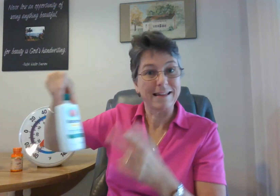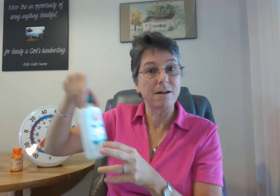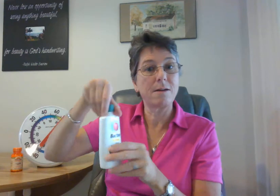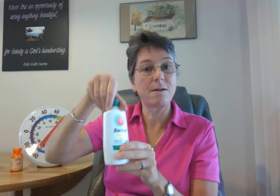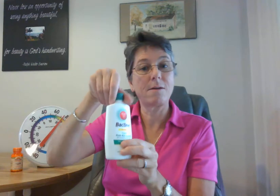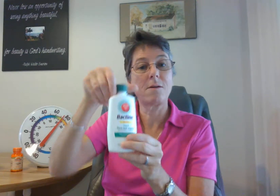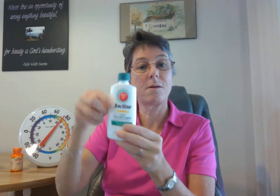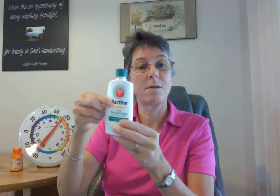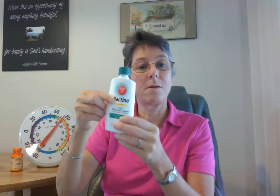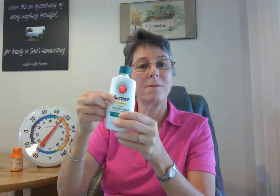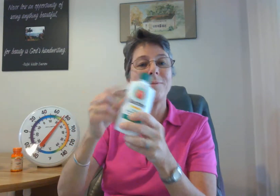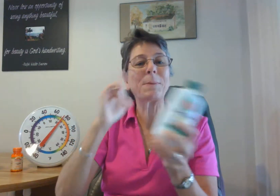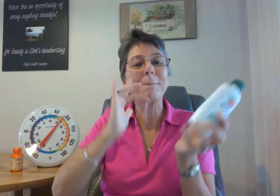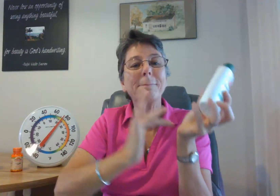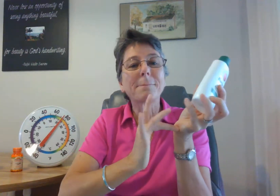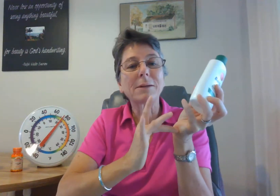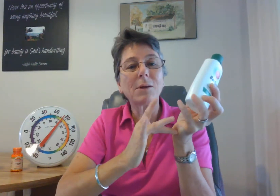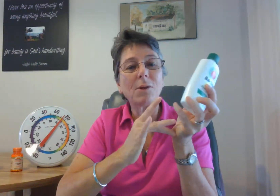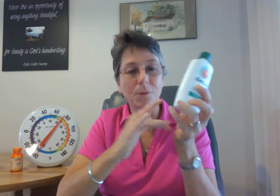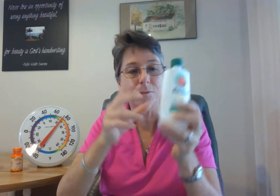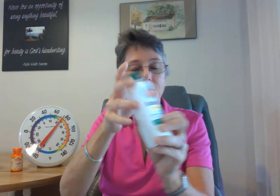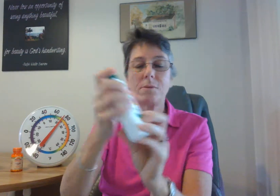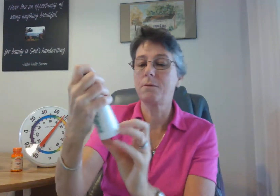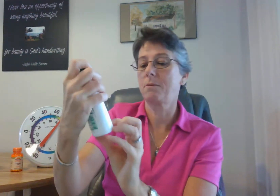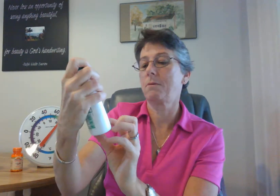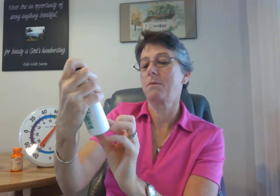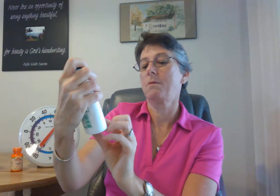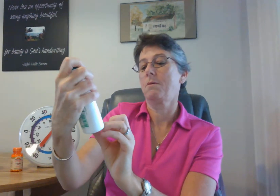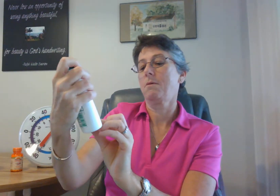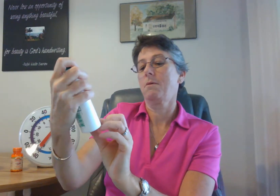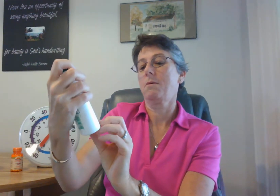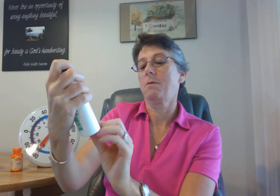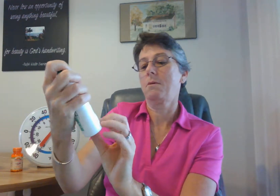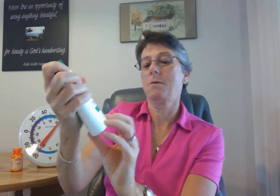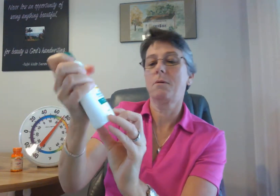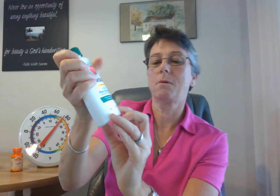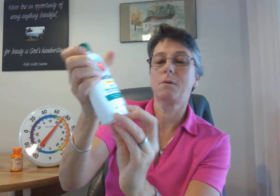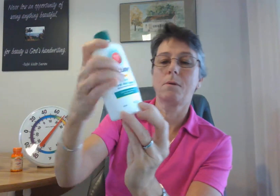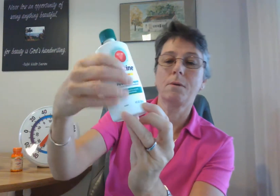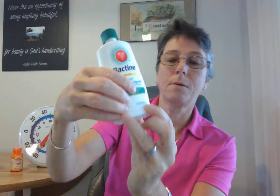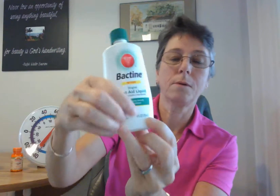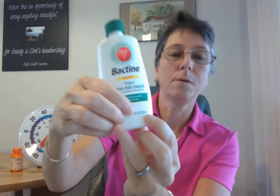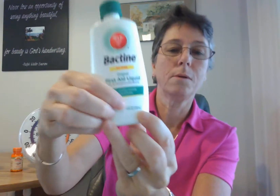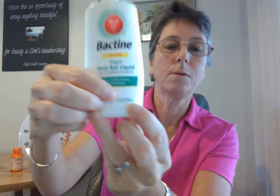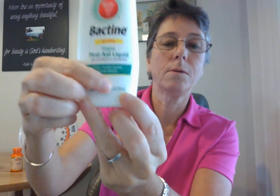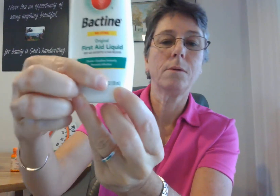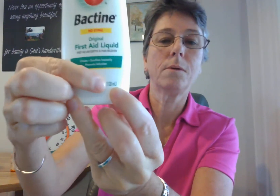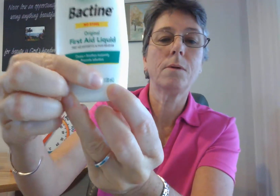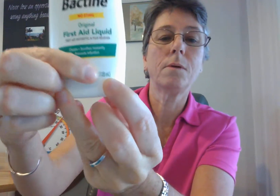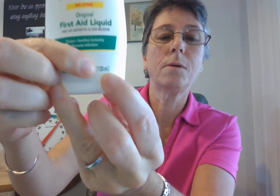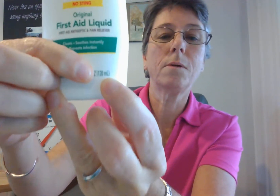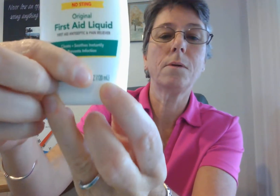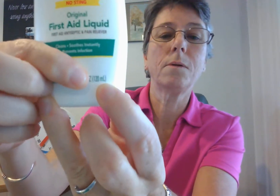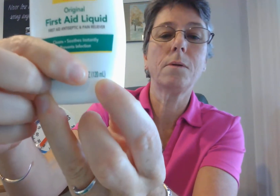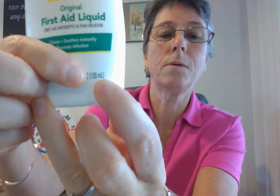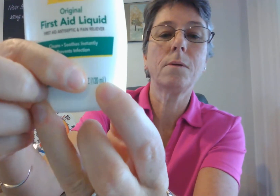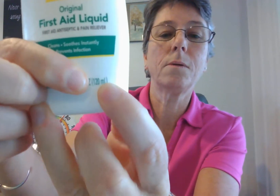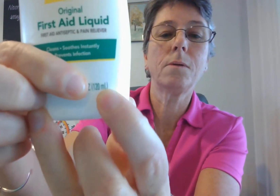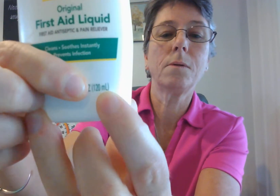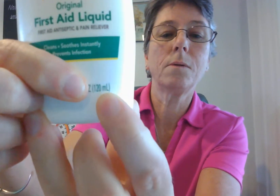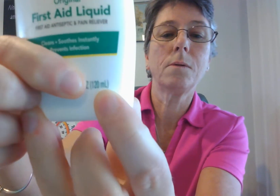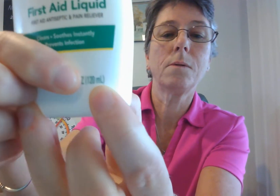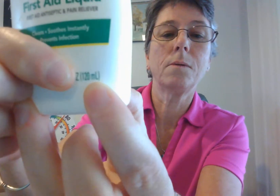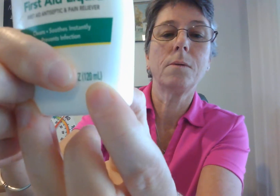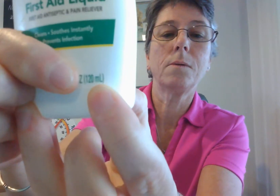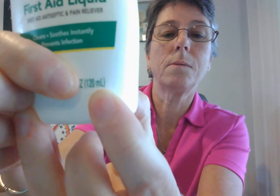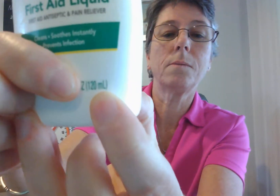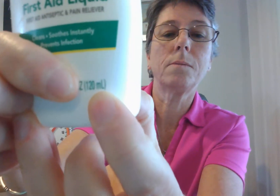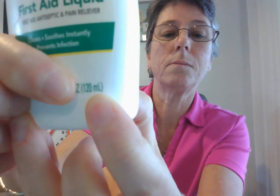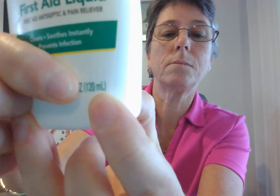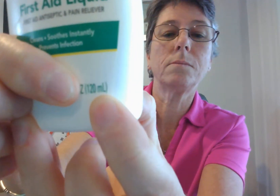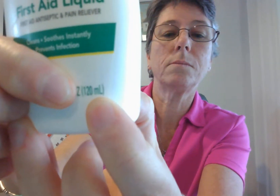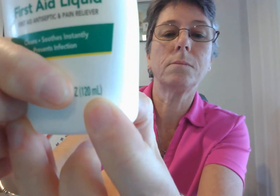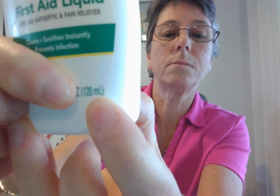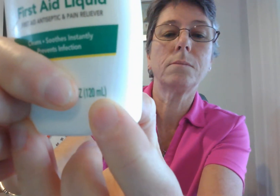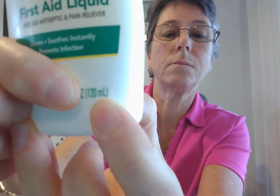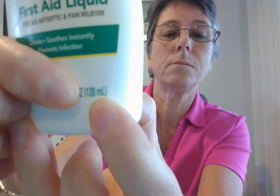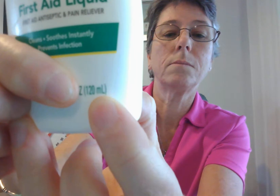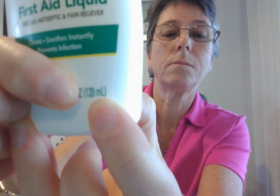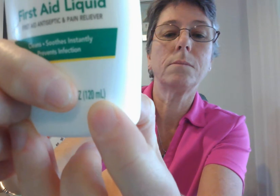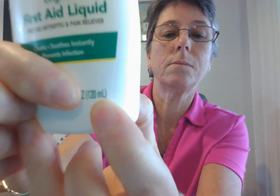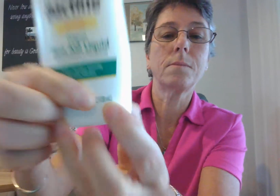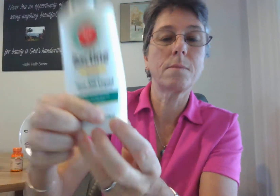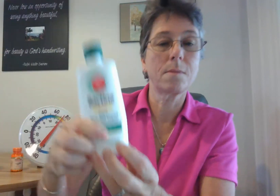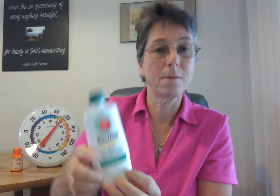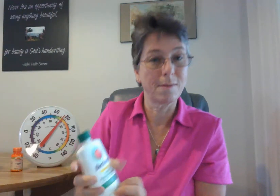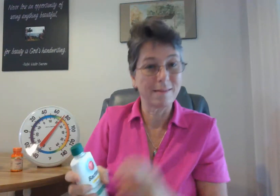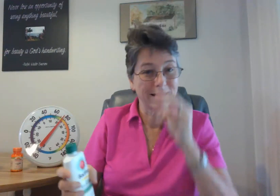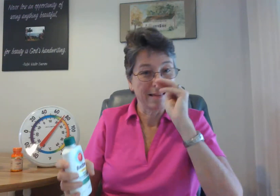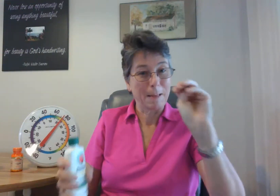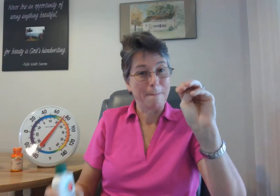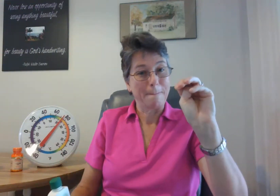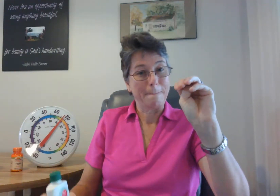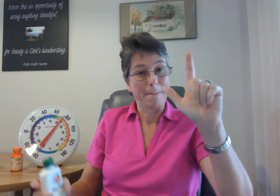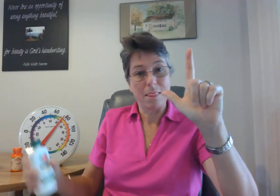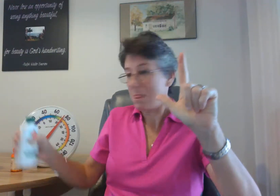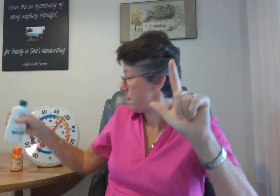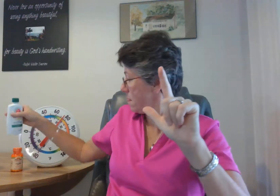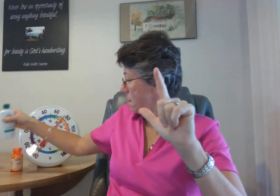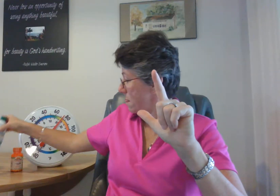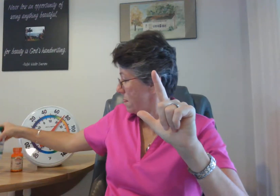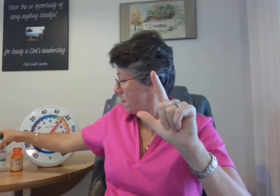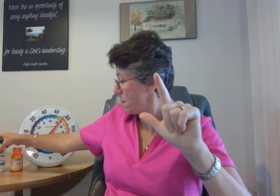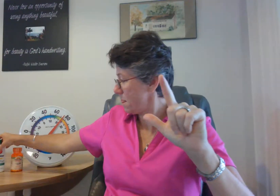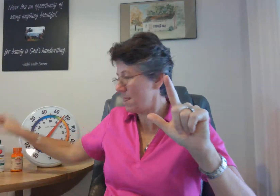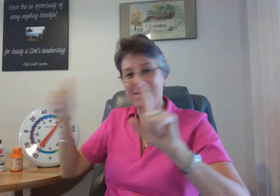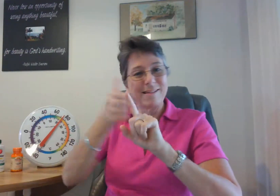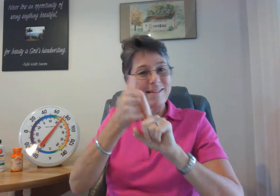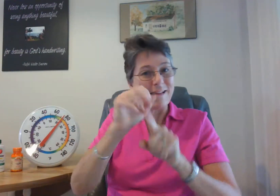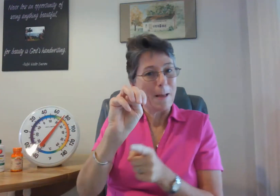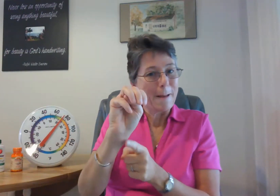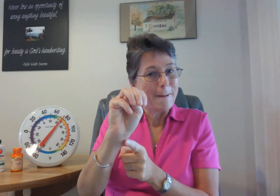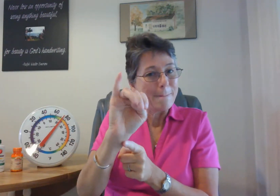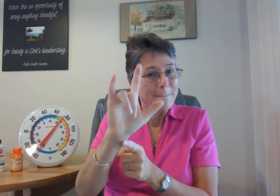In this case, it is somewhat close to 25 degrees C. In fact, it is probably somewhere near